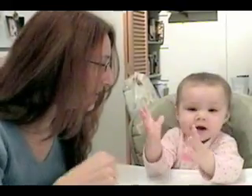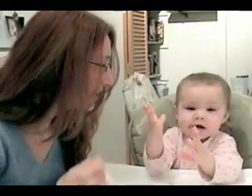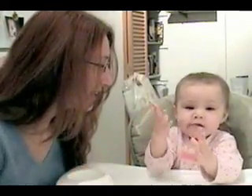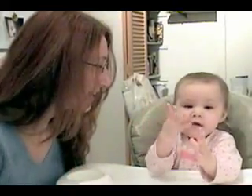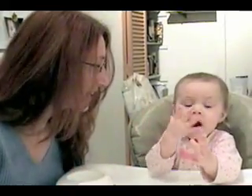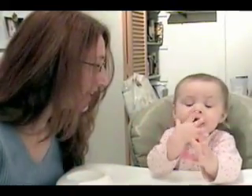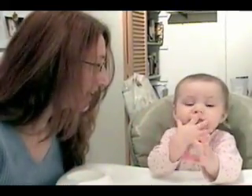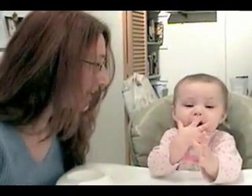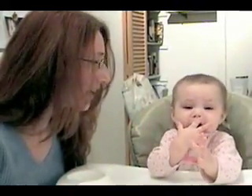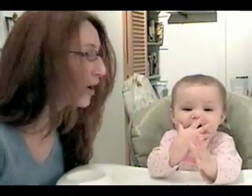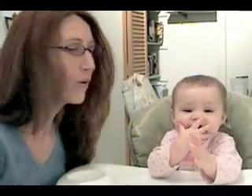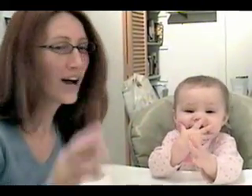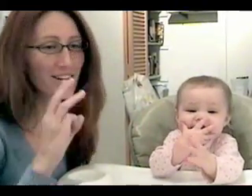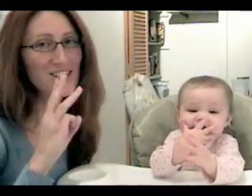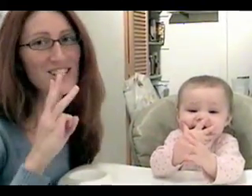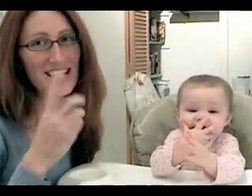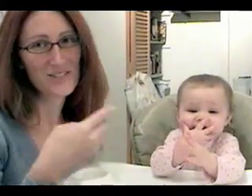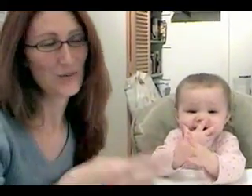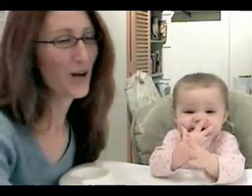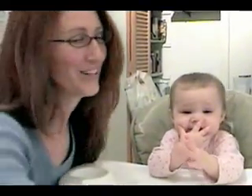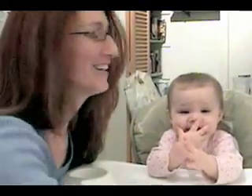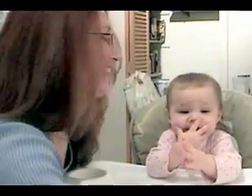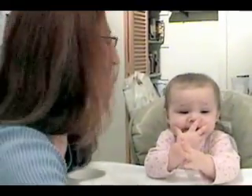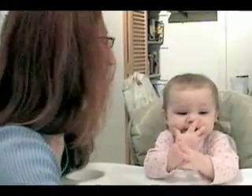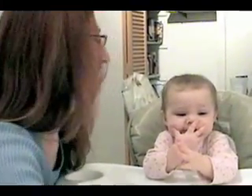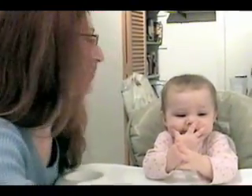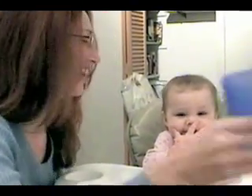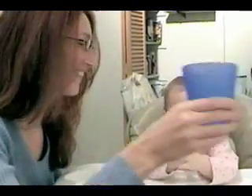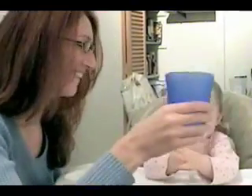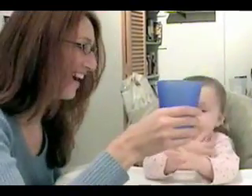What's kiwi? Water! she just asked for water. That's right water, here.